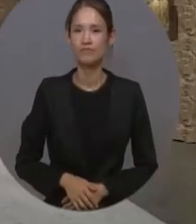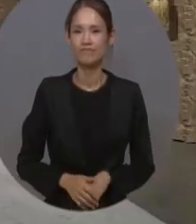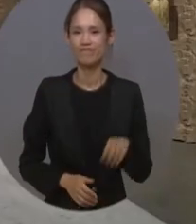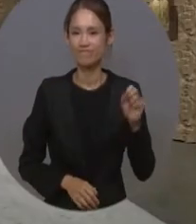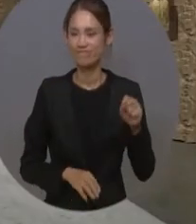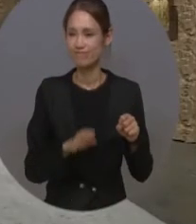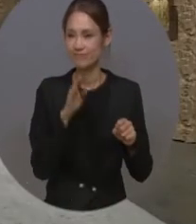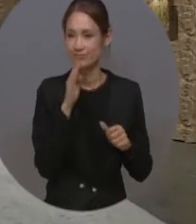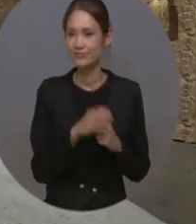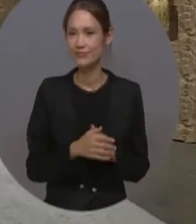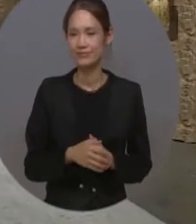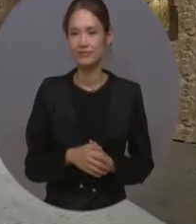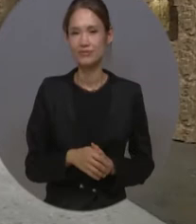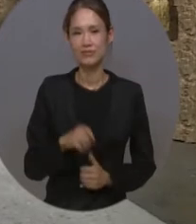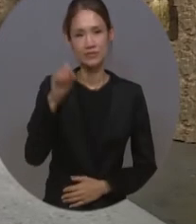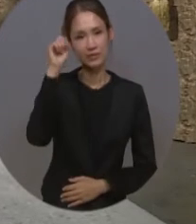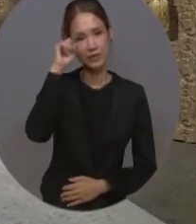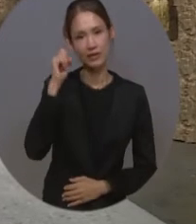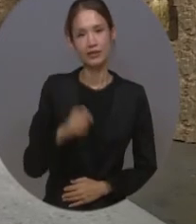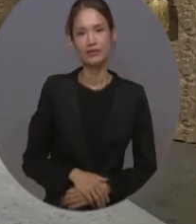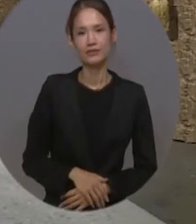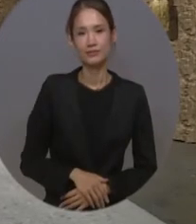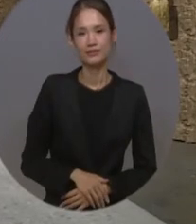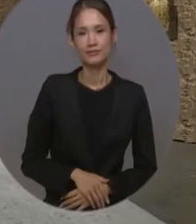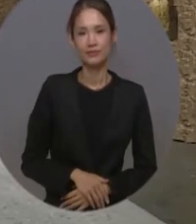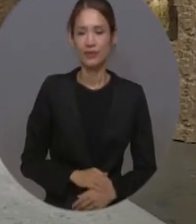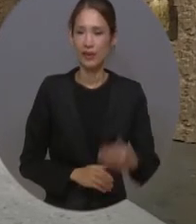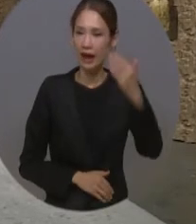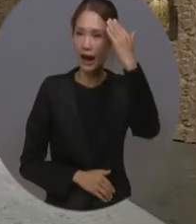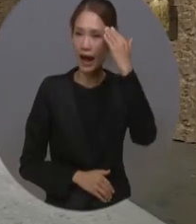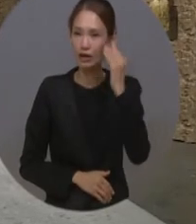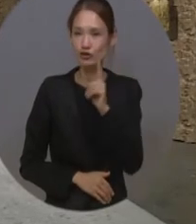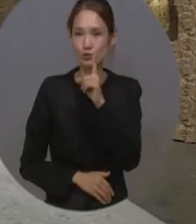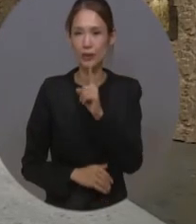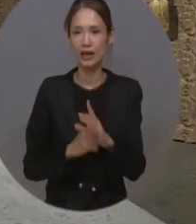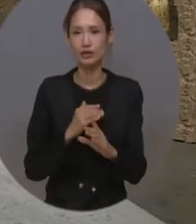Right, there's a Korean proverb called 'go chim dan myeong'